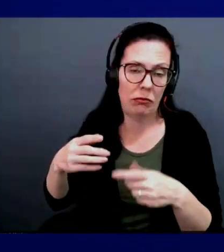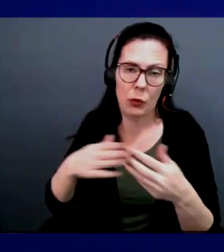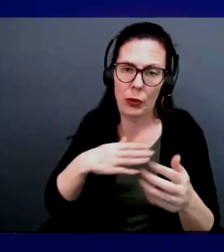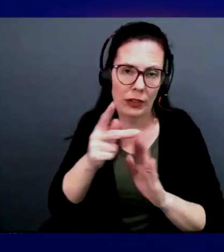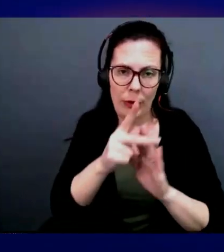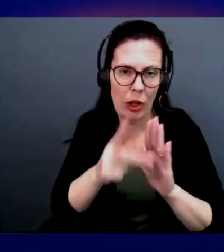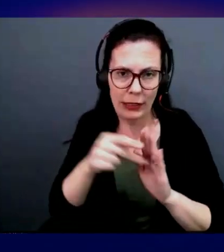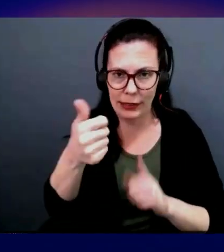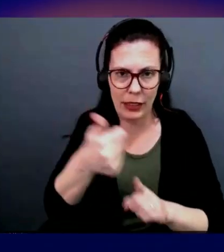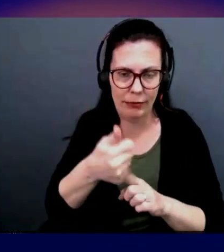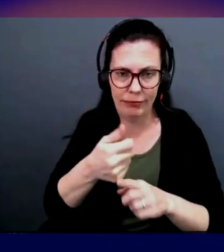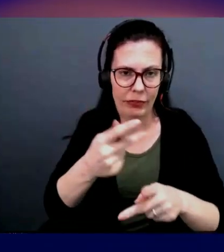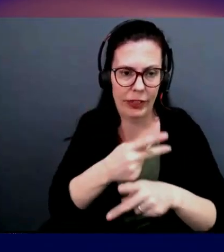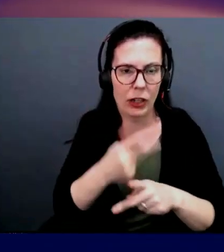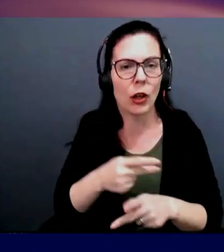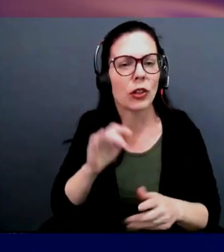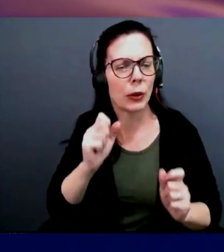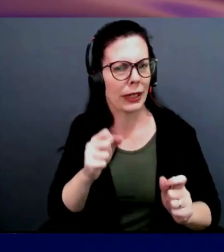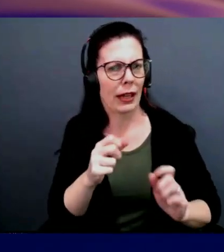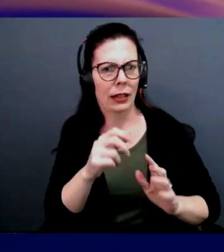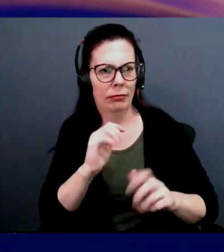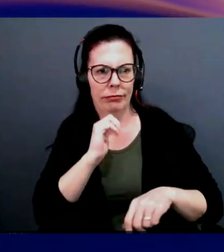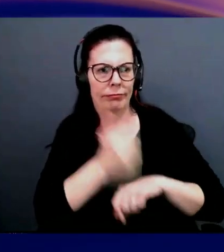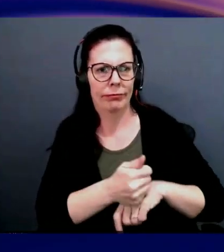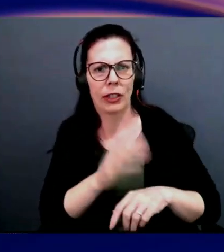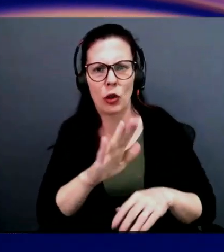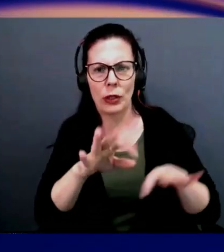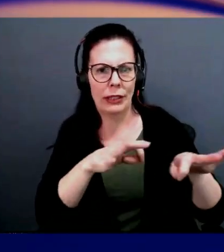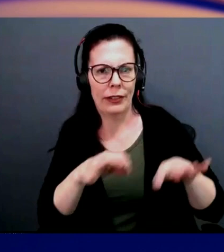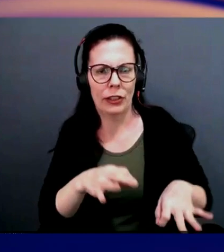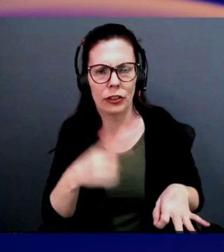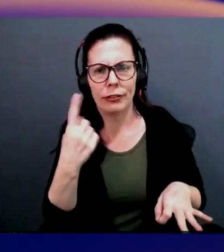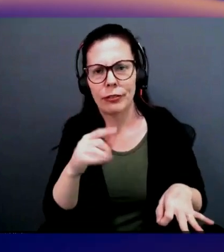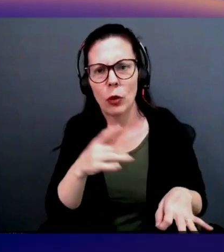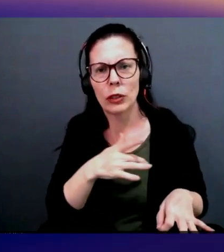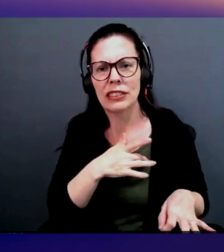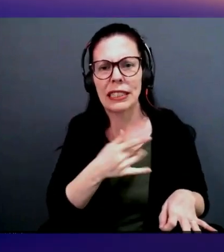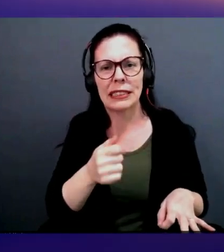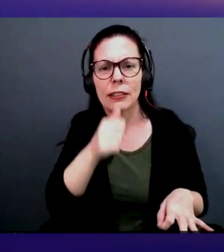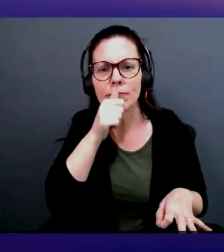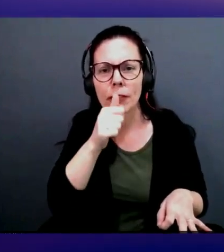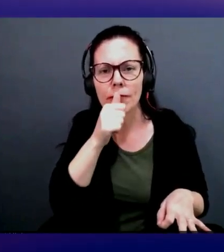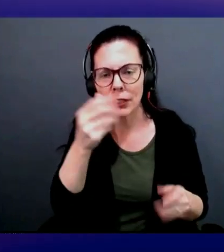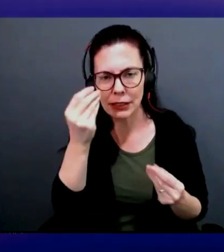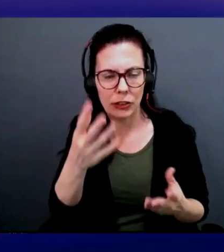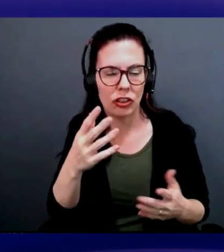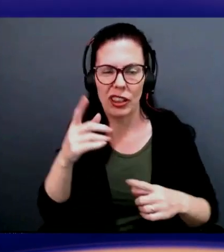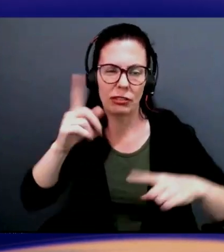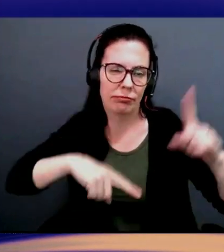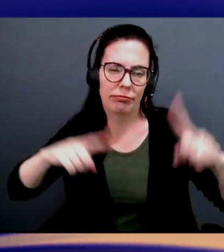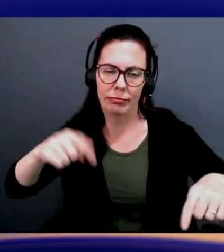you can configure your own definition of sensitive data, everyone has a different definition of sensitive data.